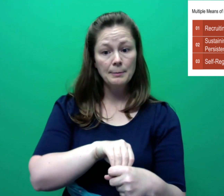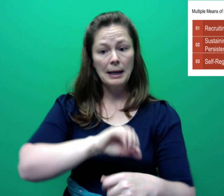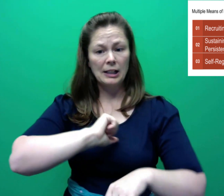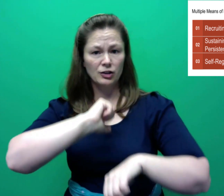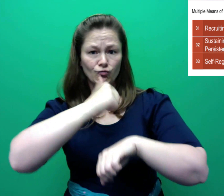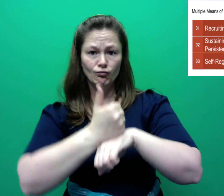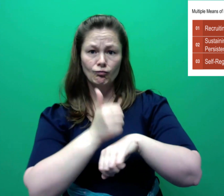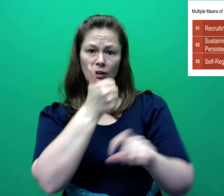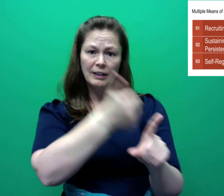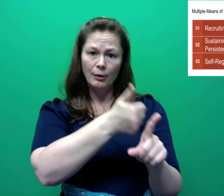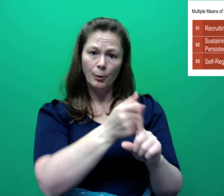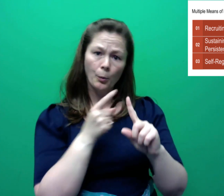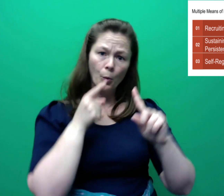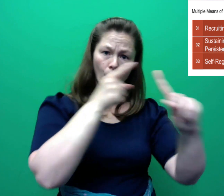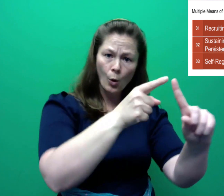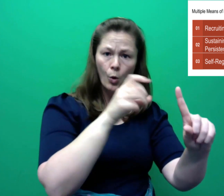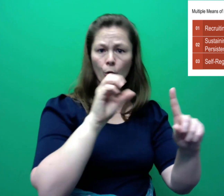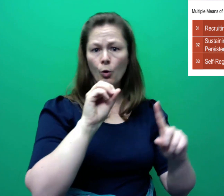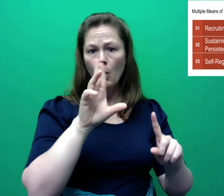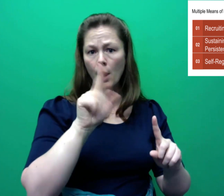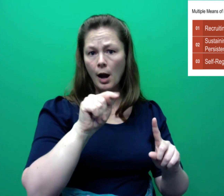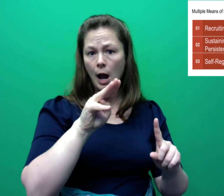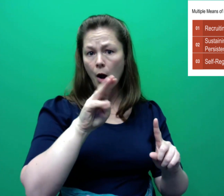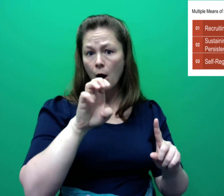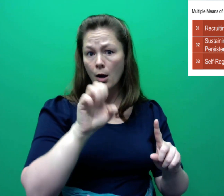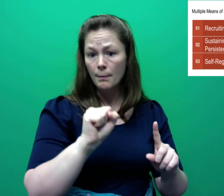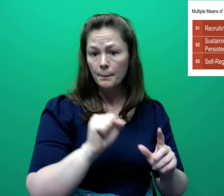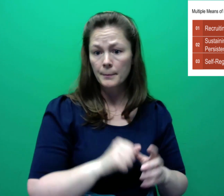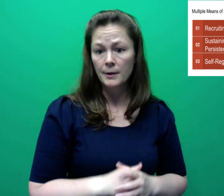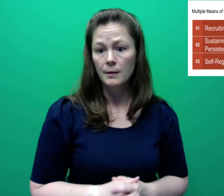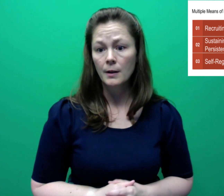participate in setting goals or outcomes,